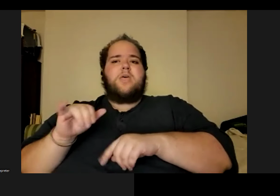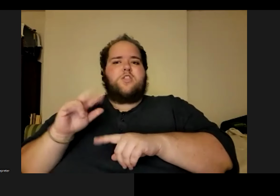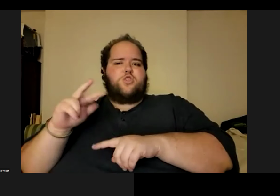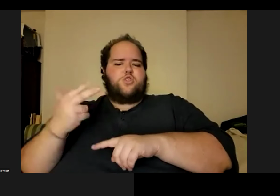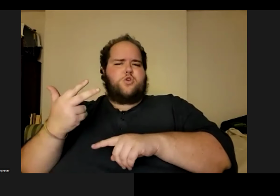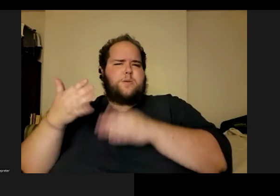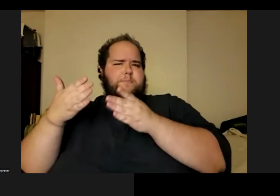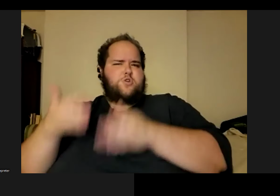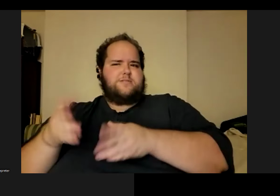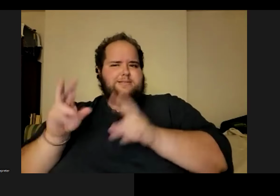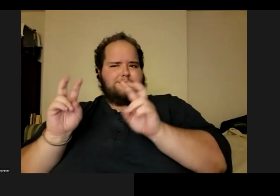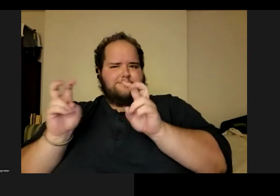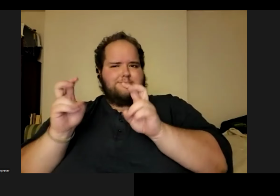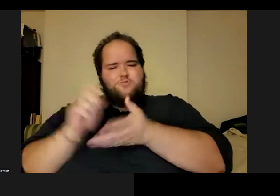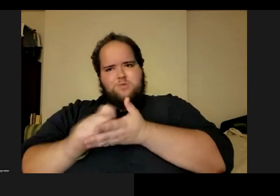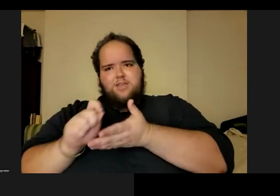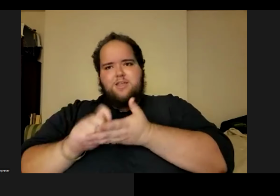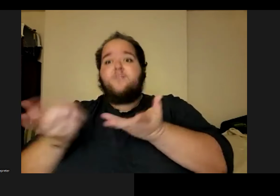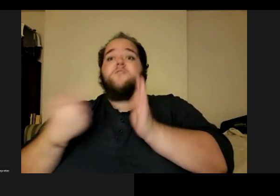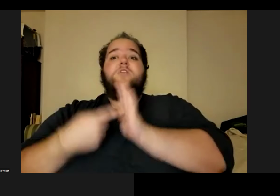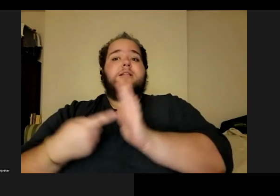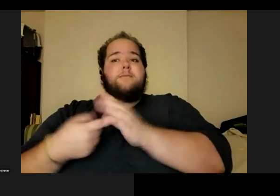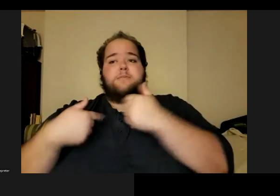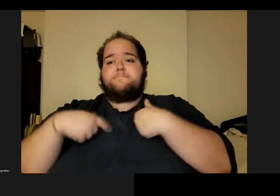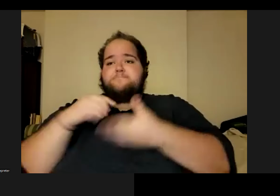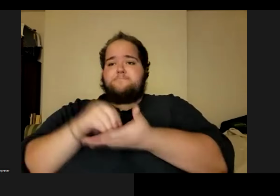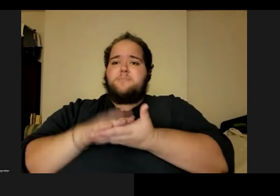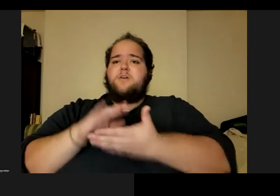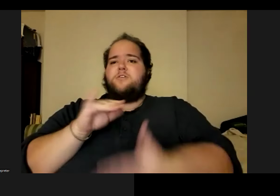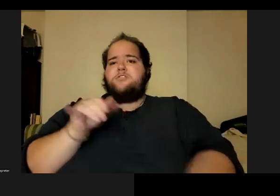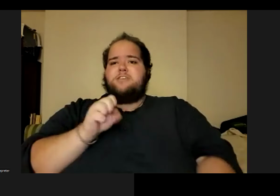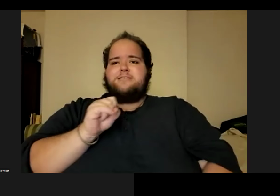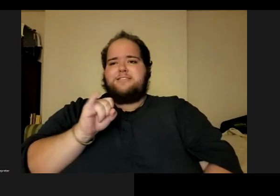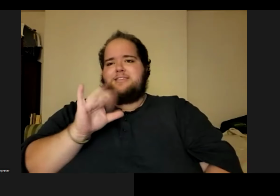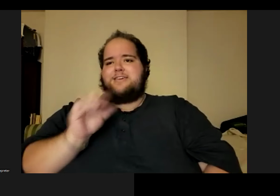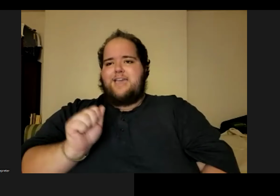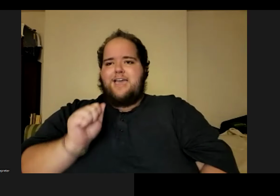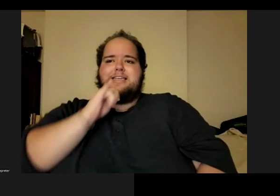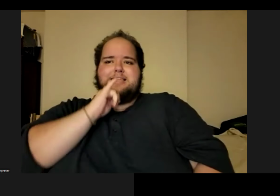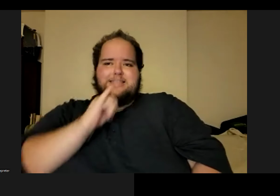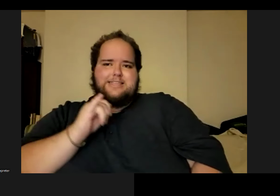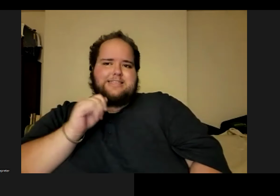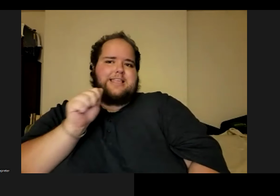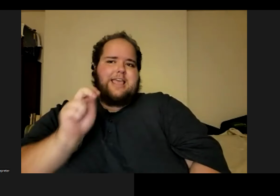So Jessica is an artist. And your artist statement